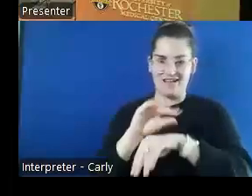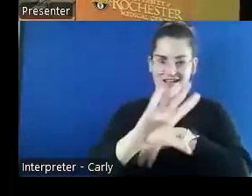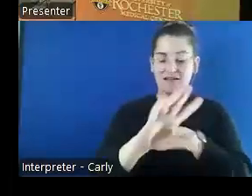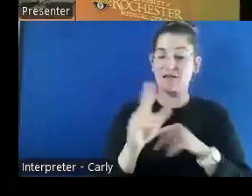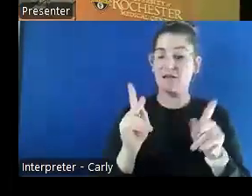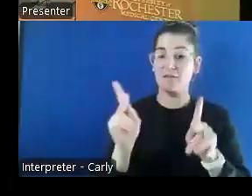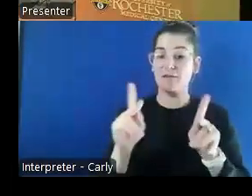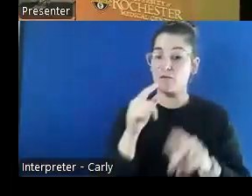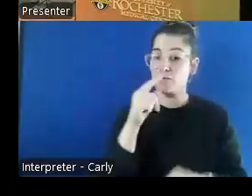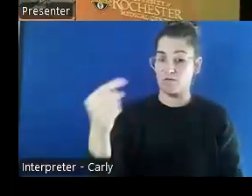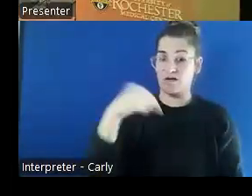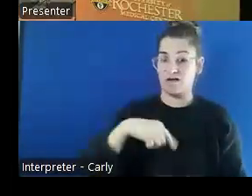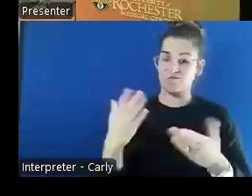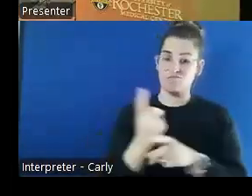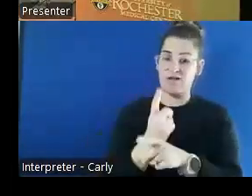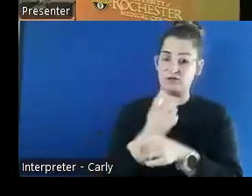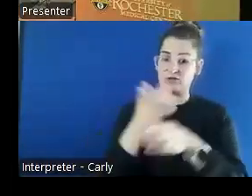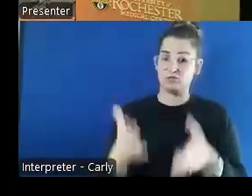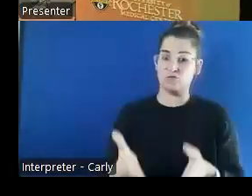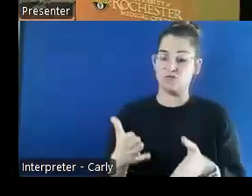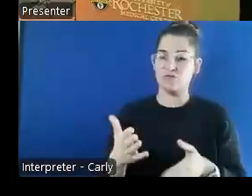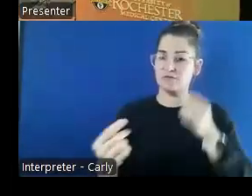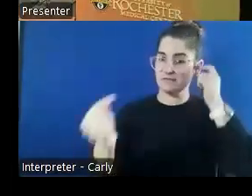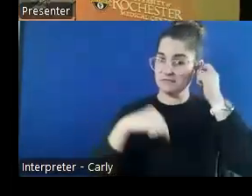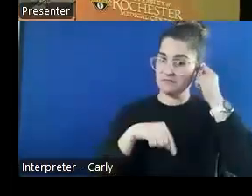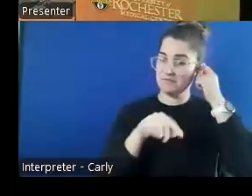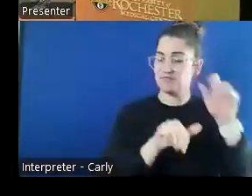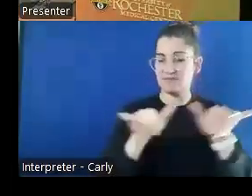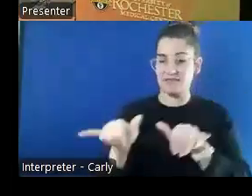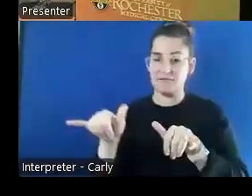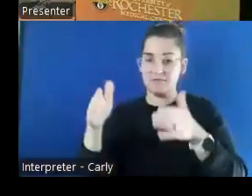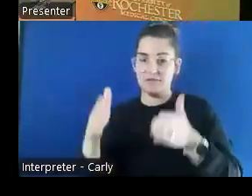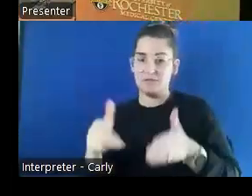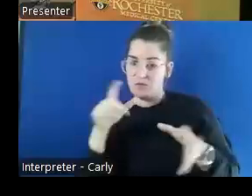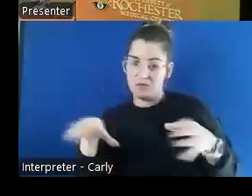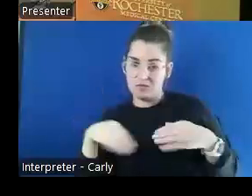the myips Outpatient Clinic is very similar to the person who is admitted to 192 or G these are